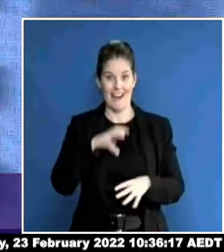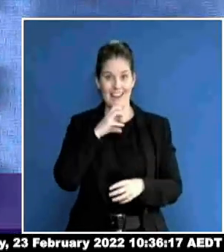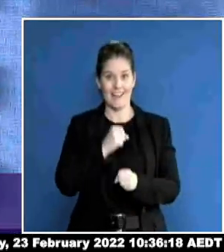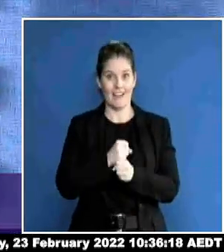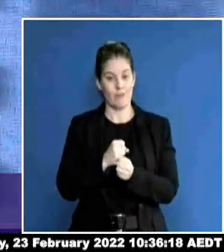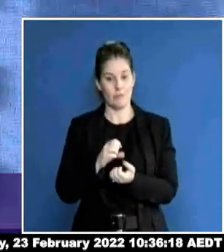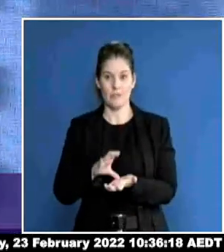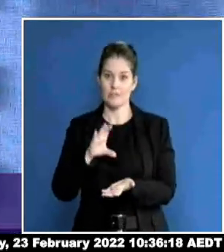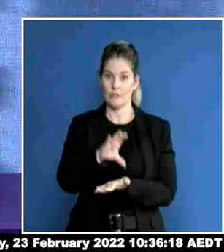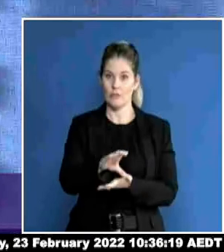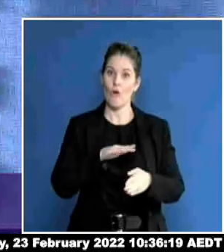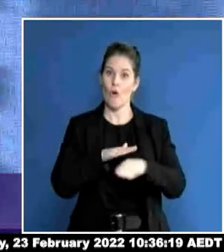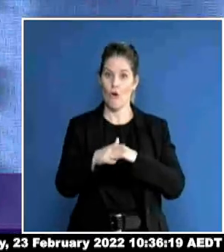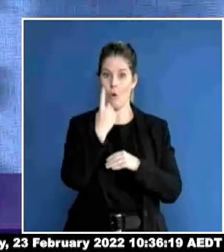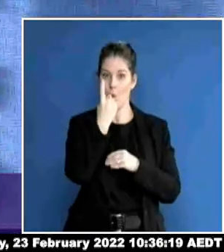year on the DES program.